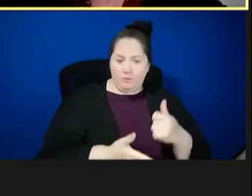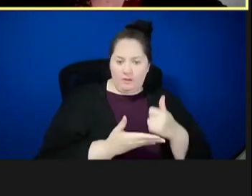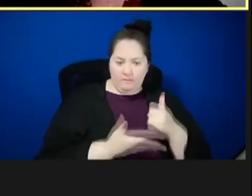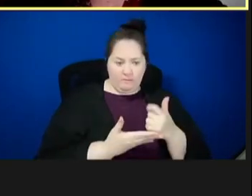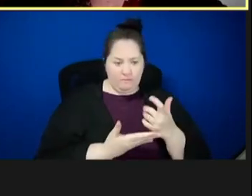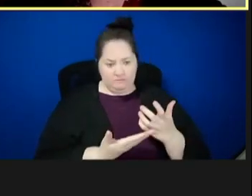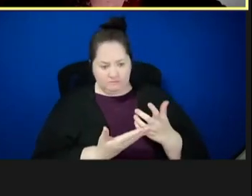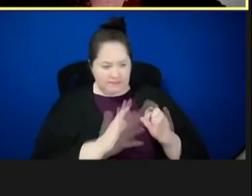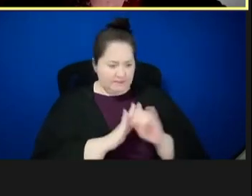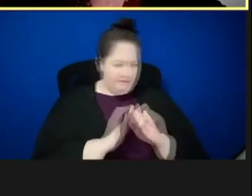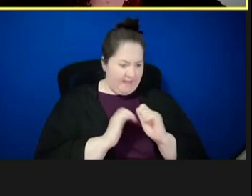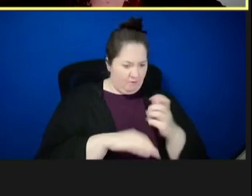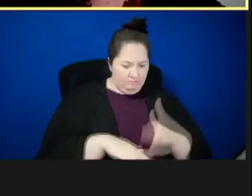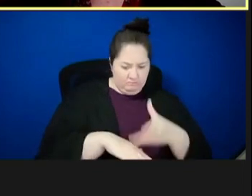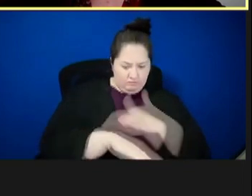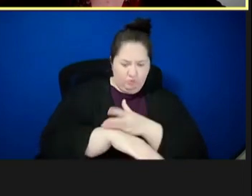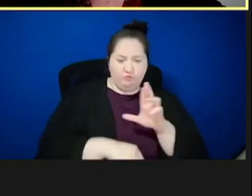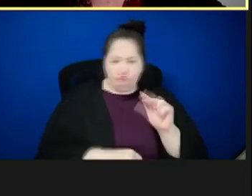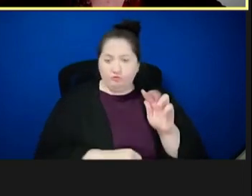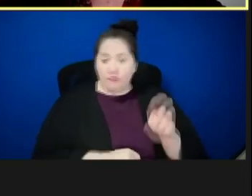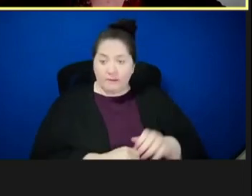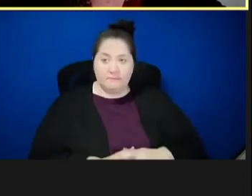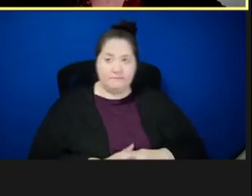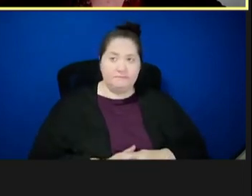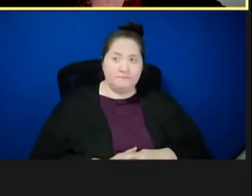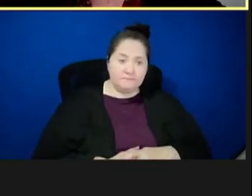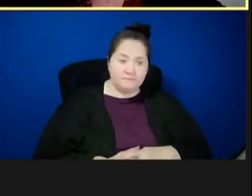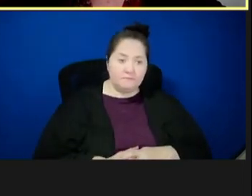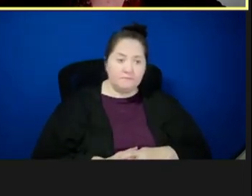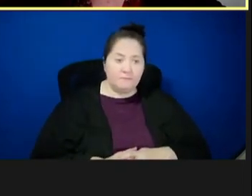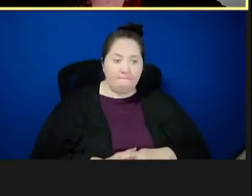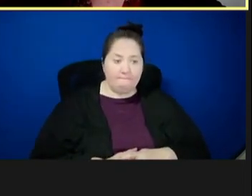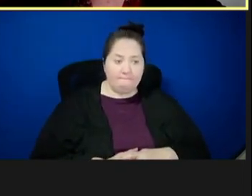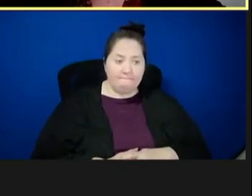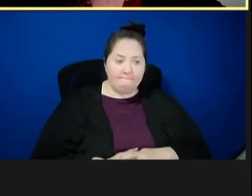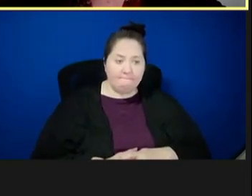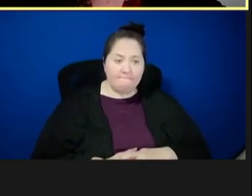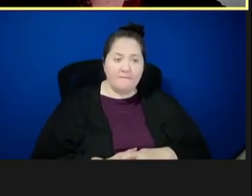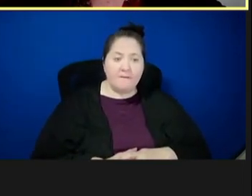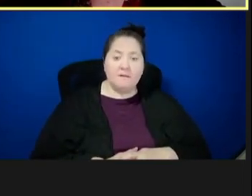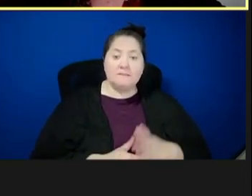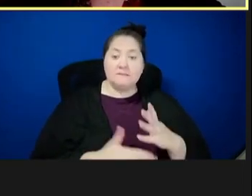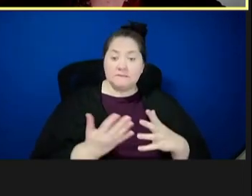would work to improve rates. We also had a number of facilities step back if the continued offering